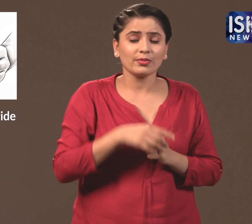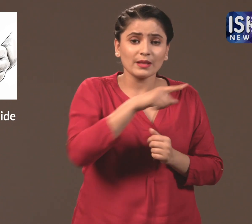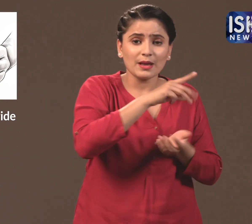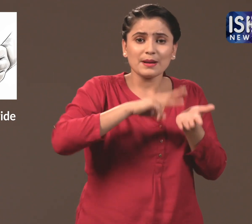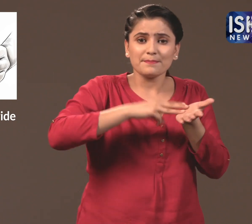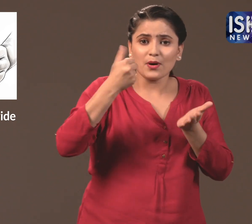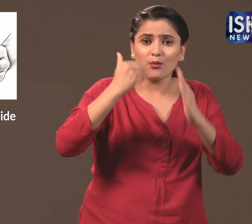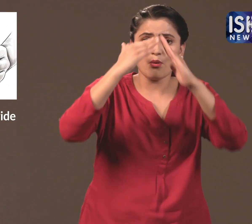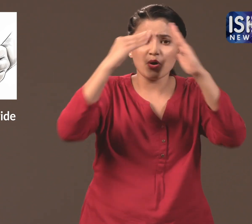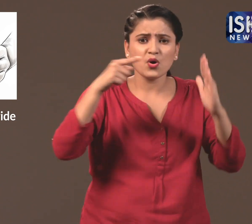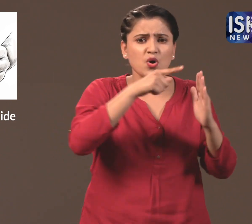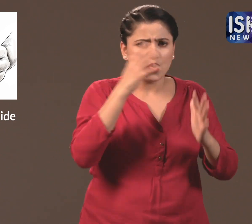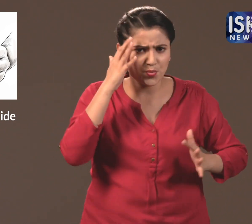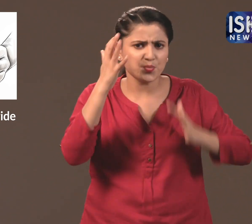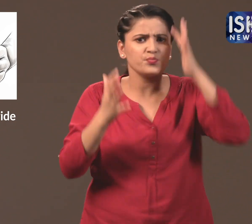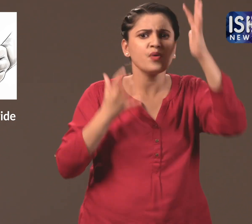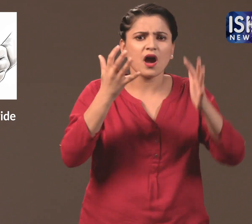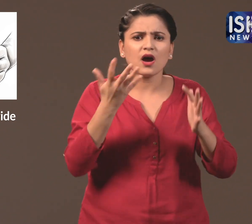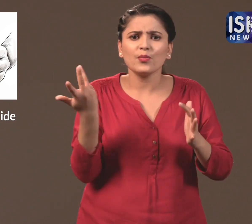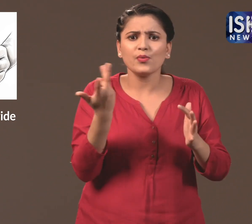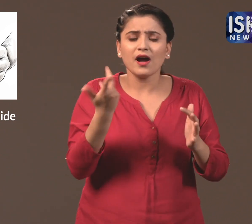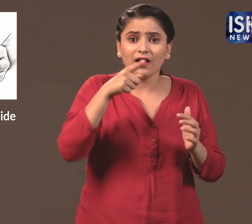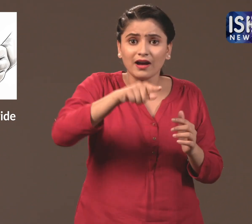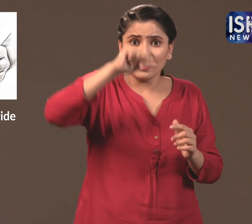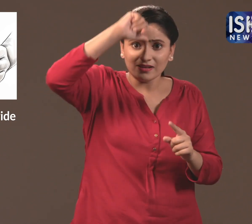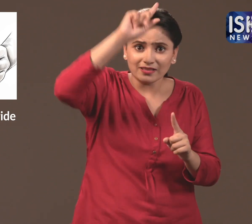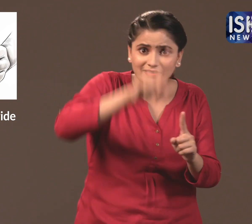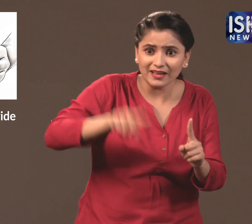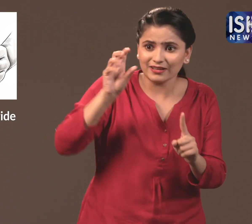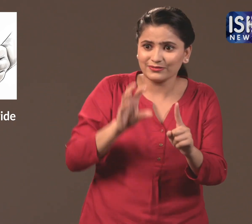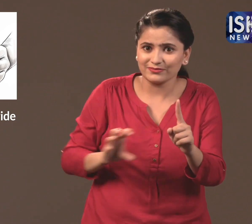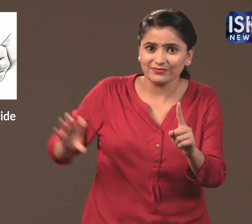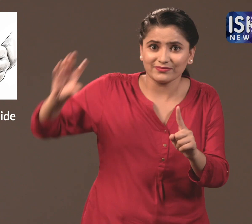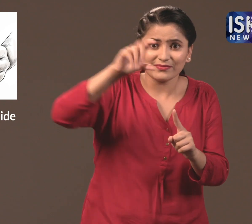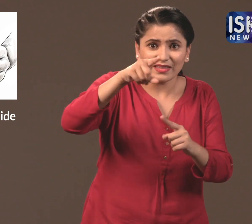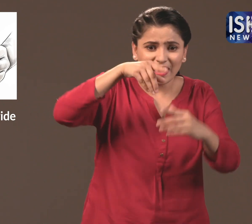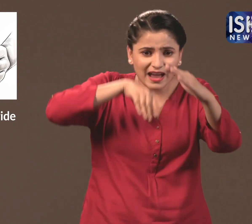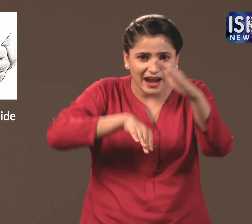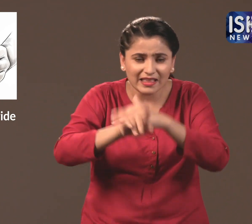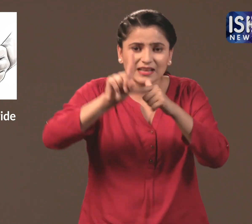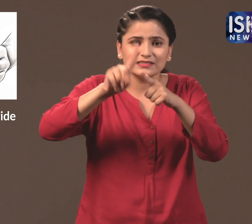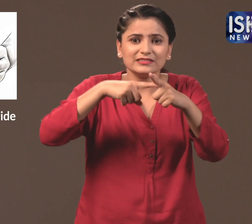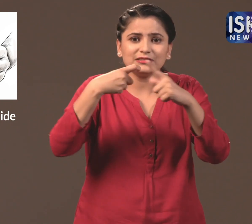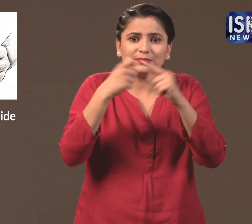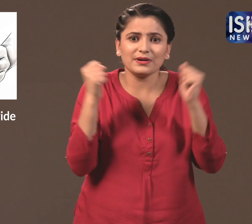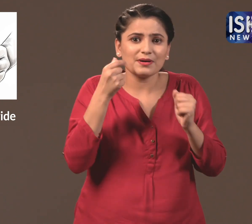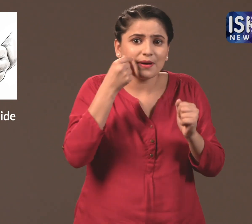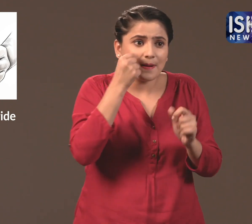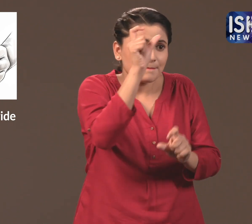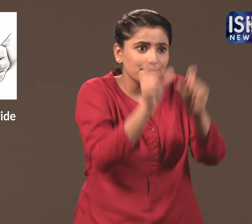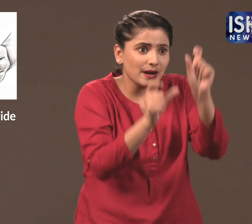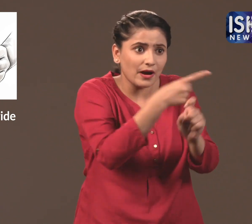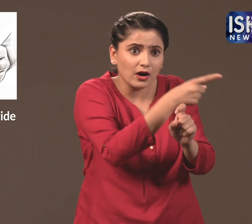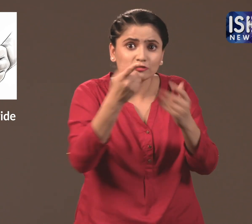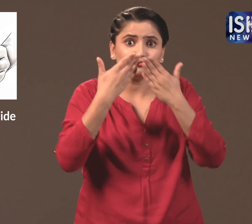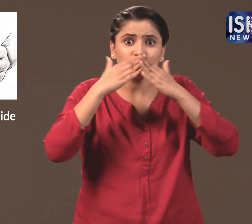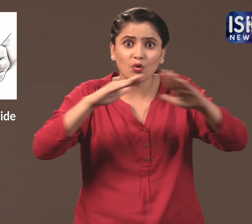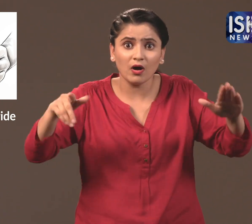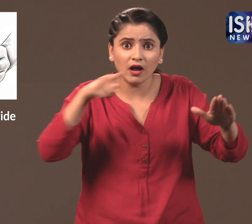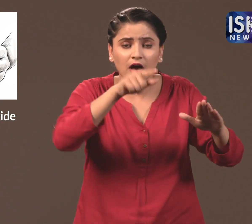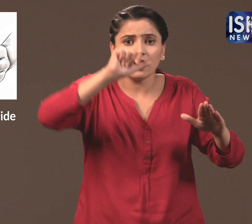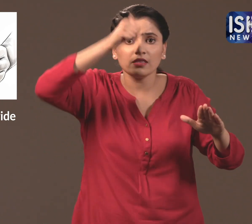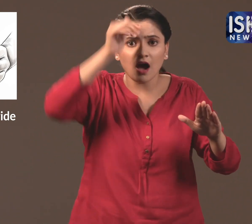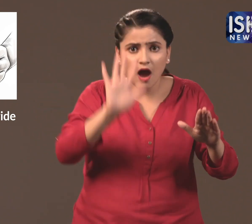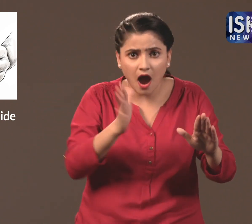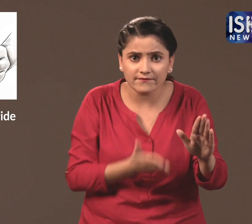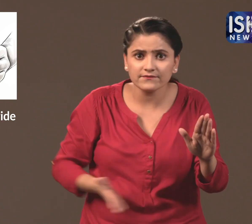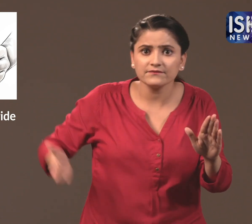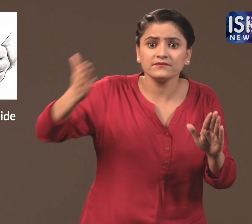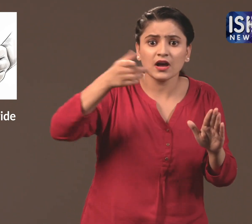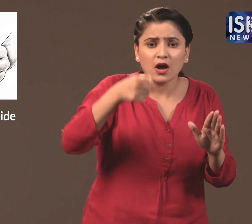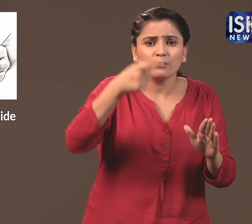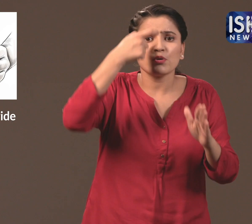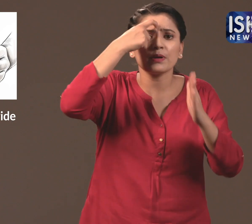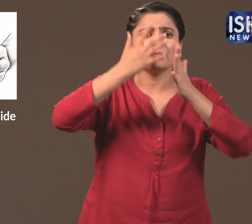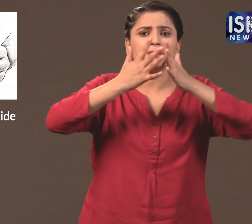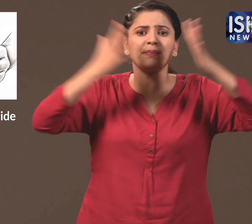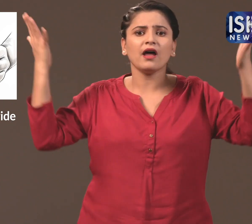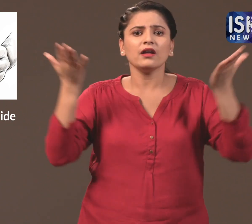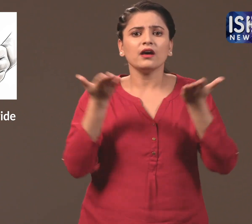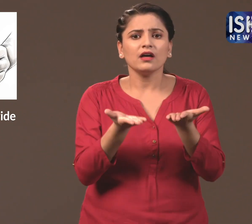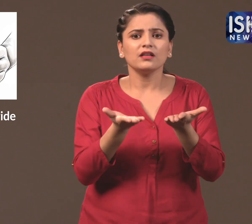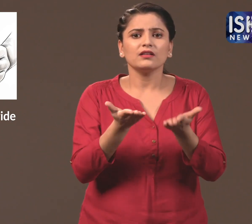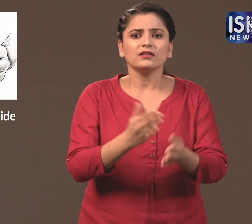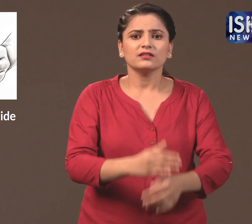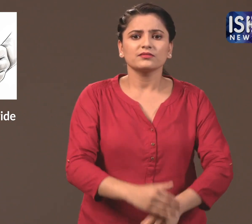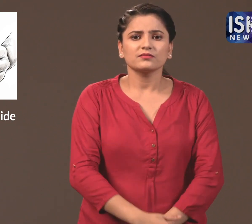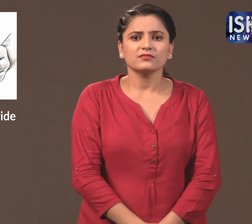The Ministry of Home Affairs is also worried about, Kashmiri students who are facing problems in India.